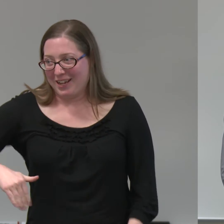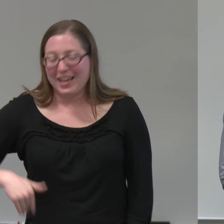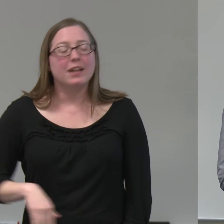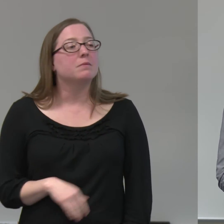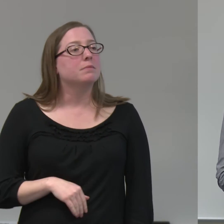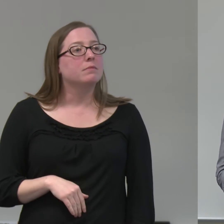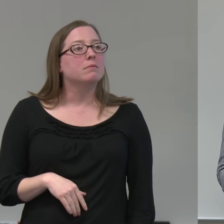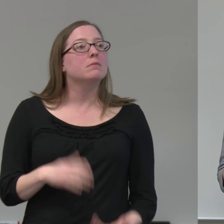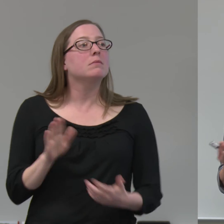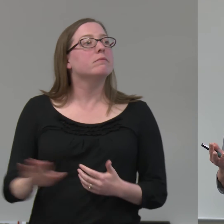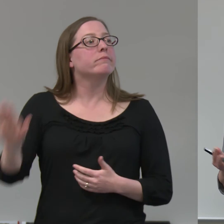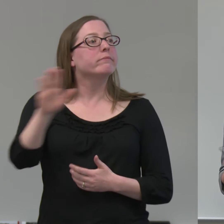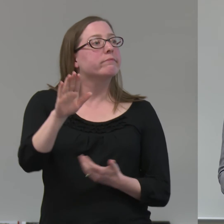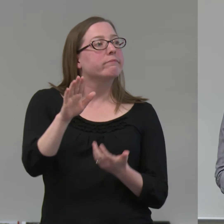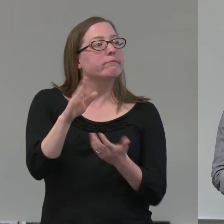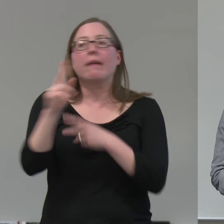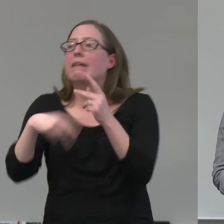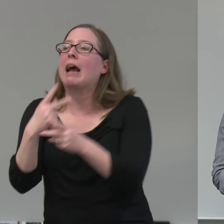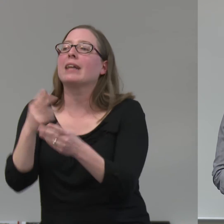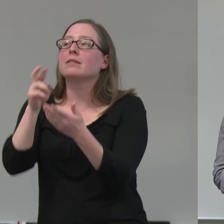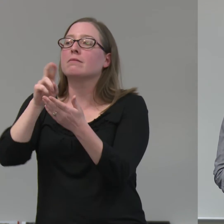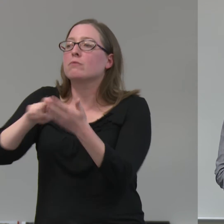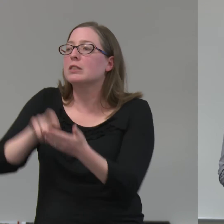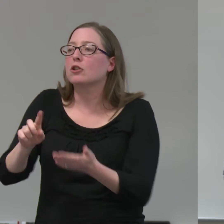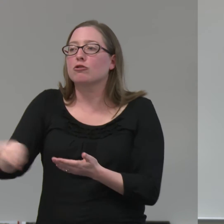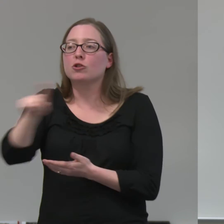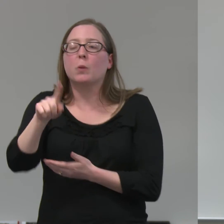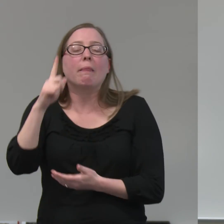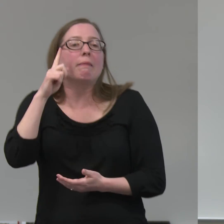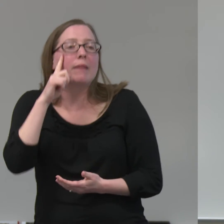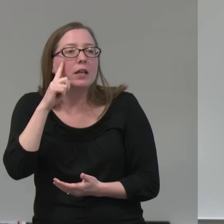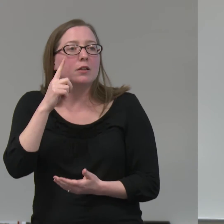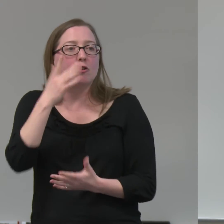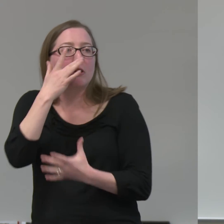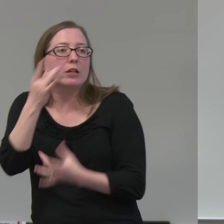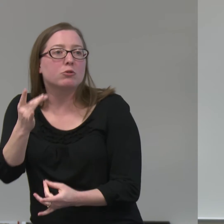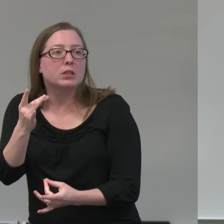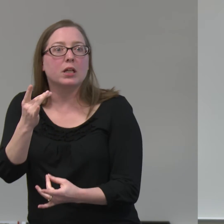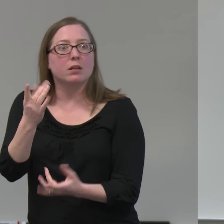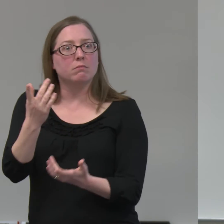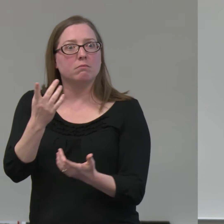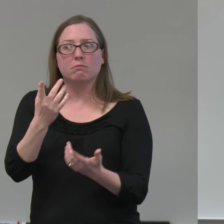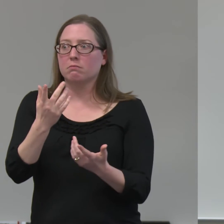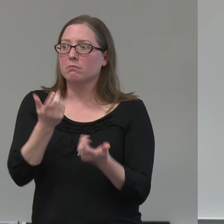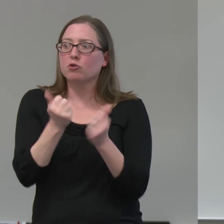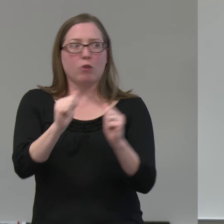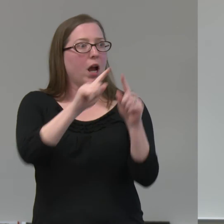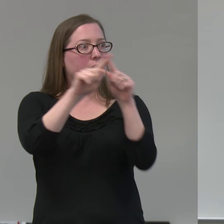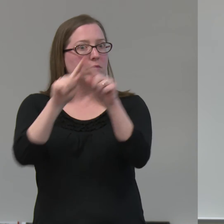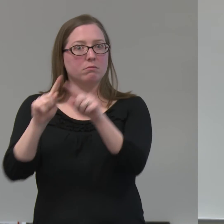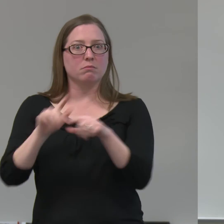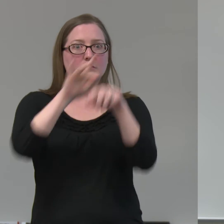the kind of research that you think you're interested in. You can't do too much. You can't get too much experience, I think,